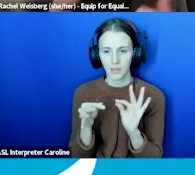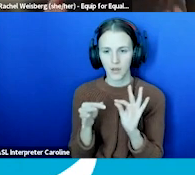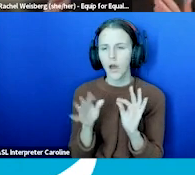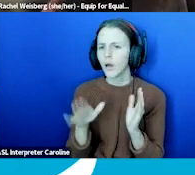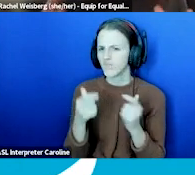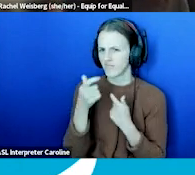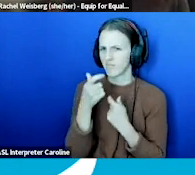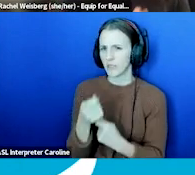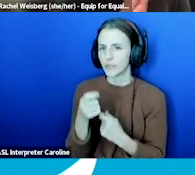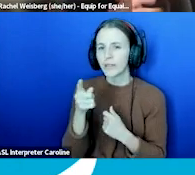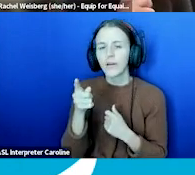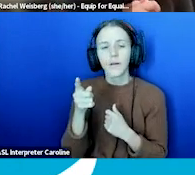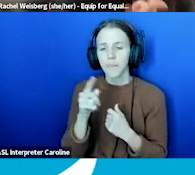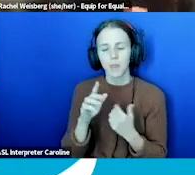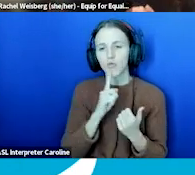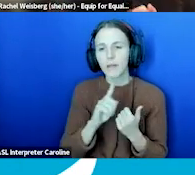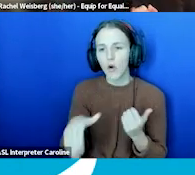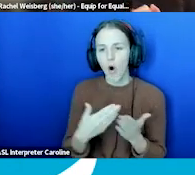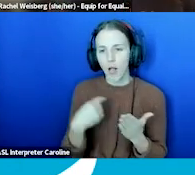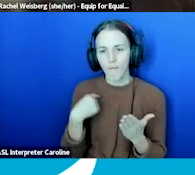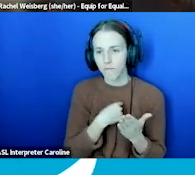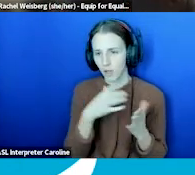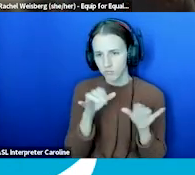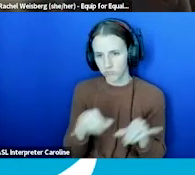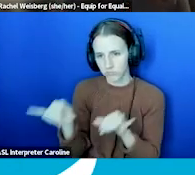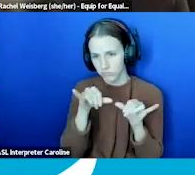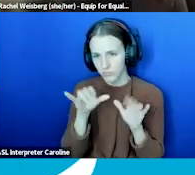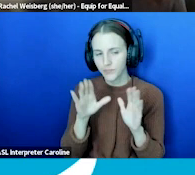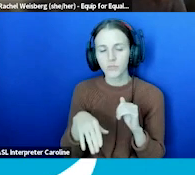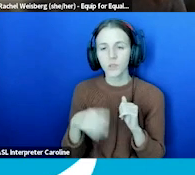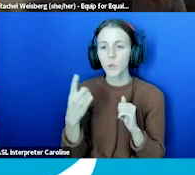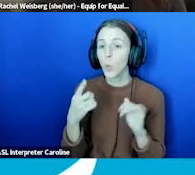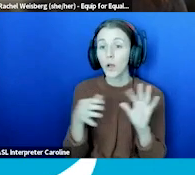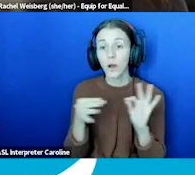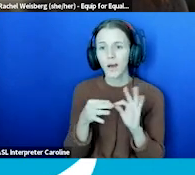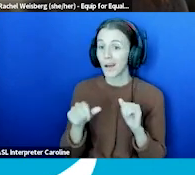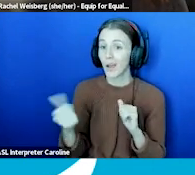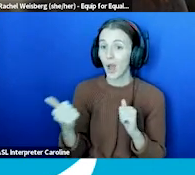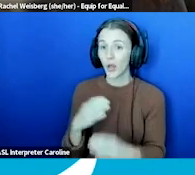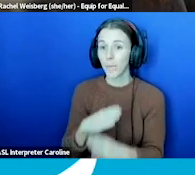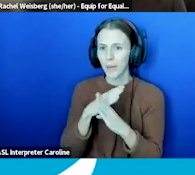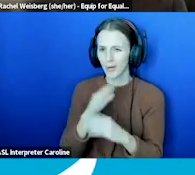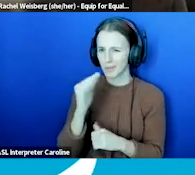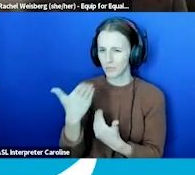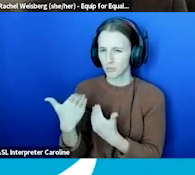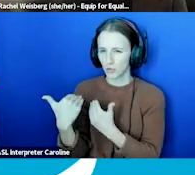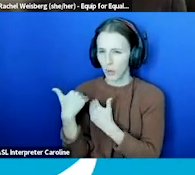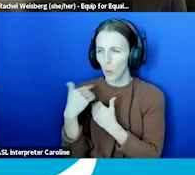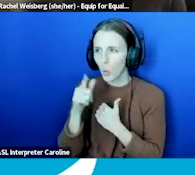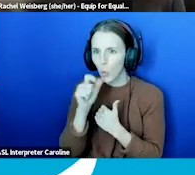OH, YES. THERE IS A QUESTION OR COMMENT. AGAIN -- IT IS JUST SO INTERESTING WHEN WE ARE ALL ON